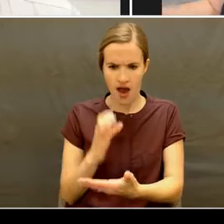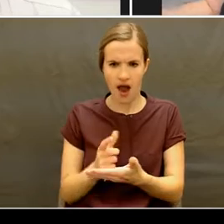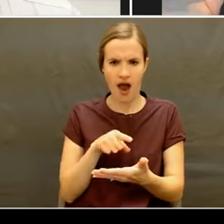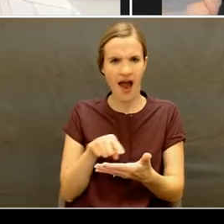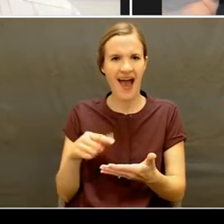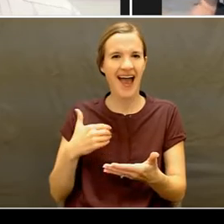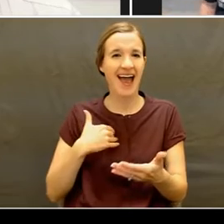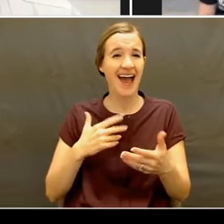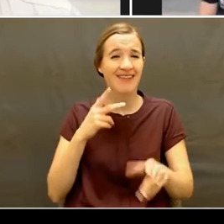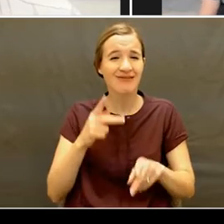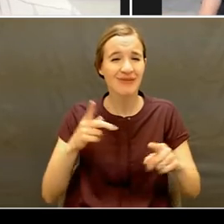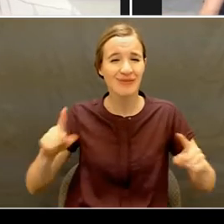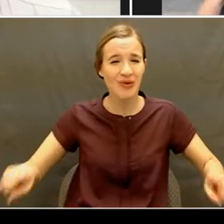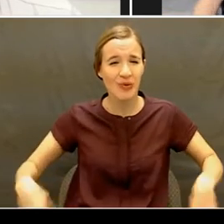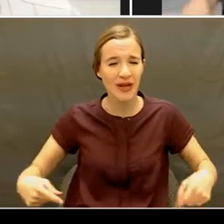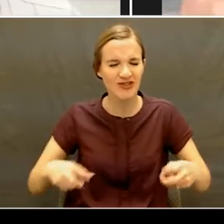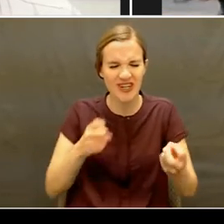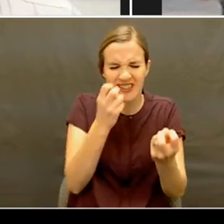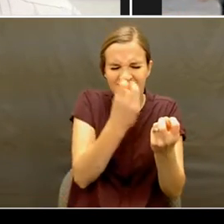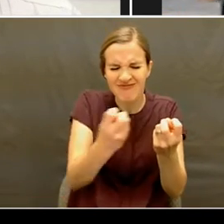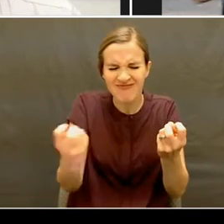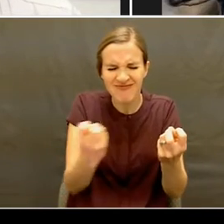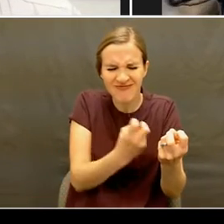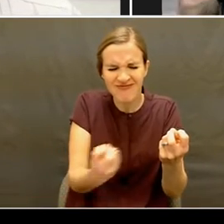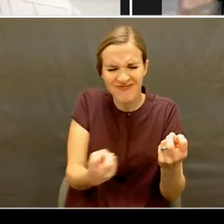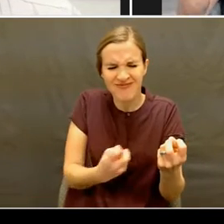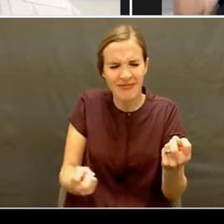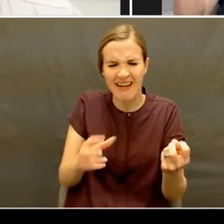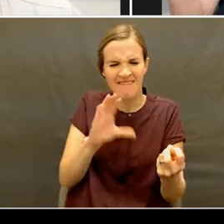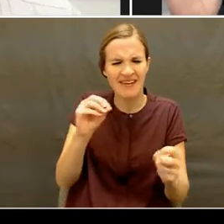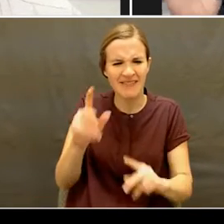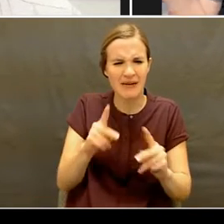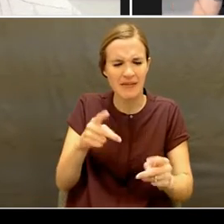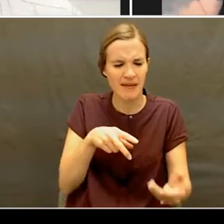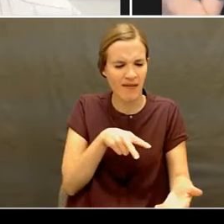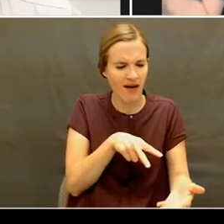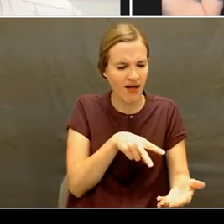with like 50 people in wheelchairs, and he just looked up at me and he says, "I didn't know there